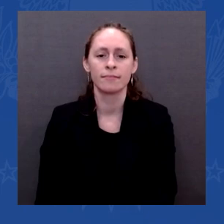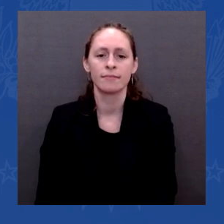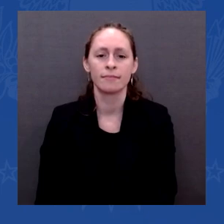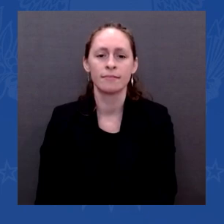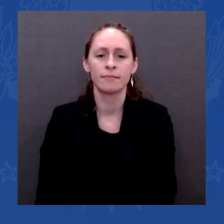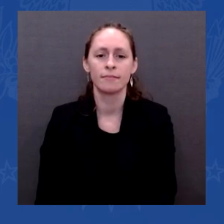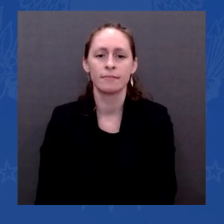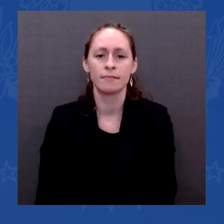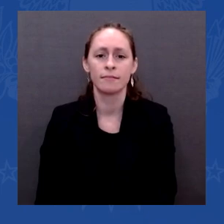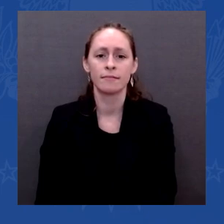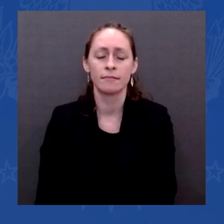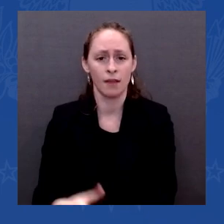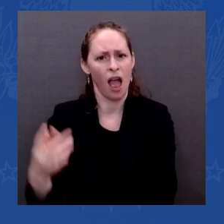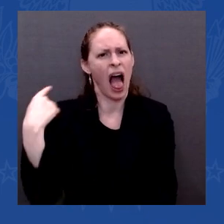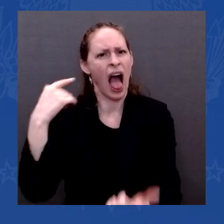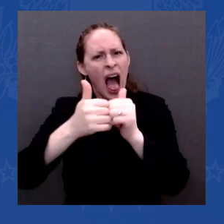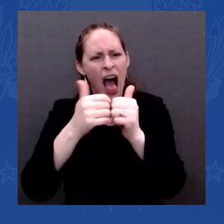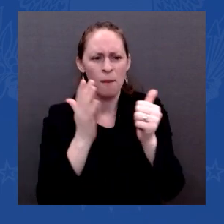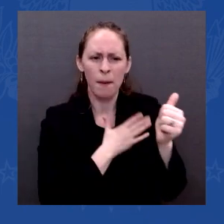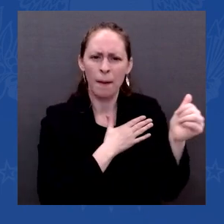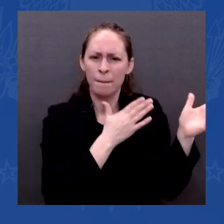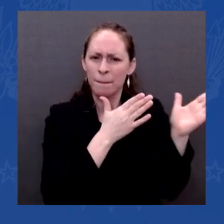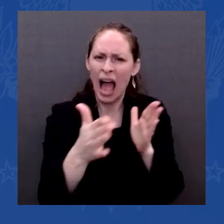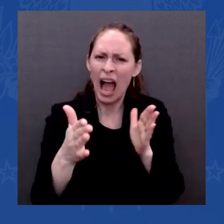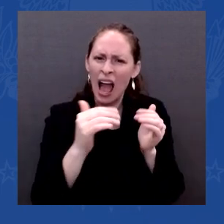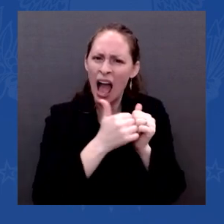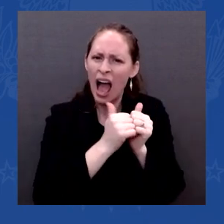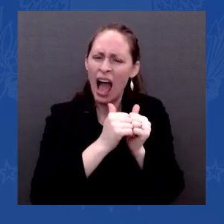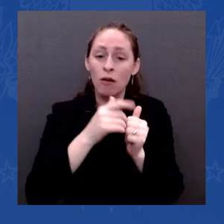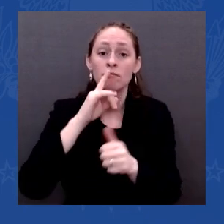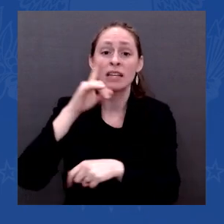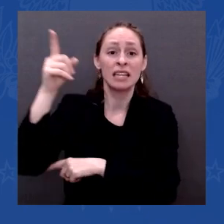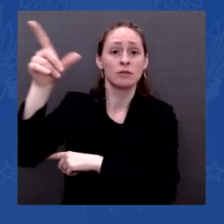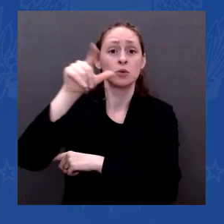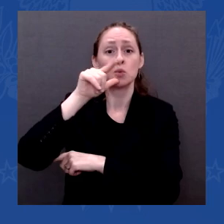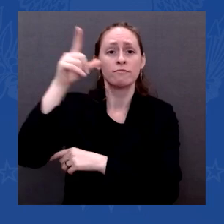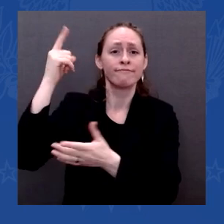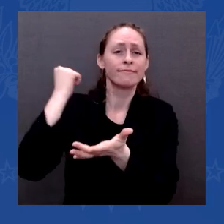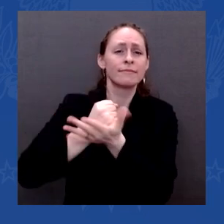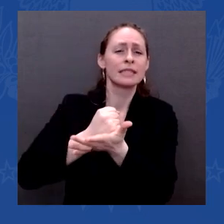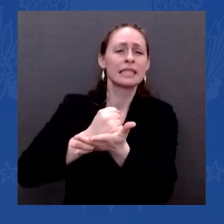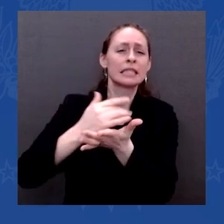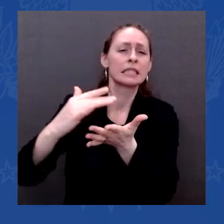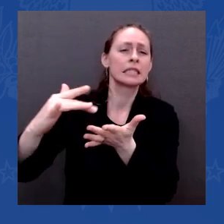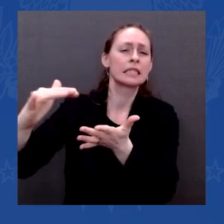Case in point: The last two years, 55 of the Fortune 500 companies --